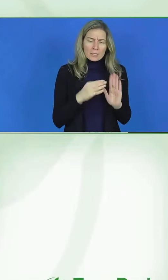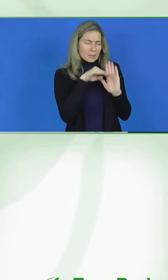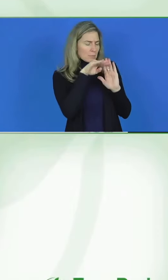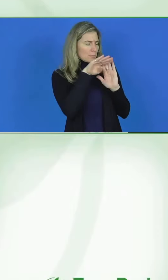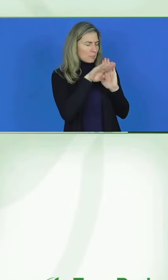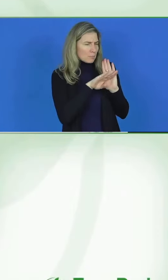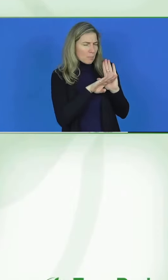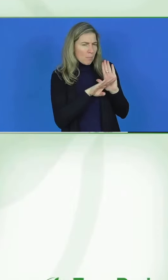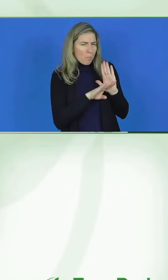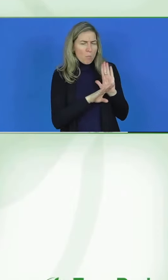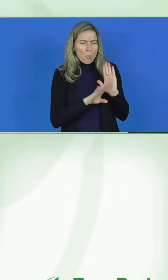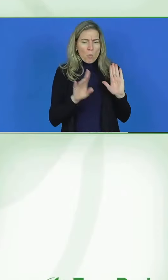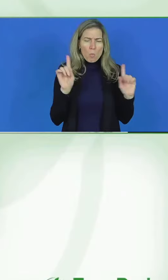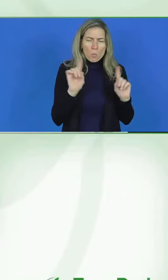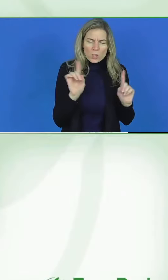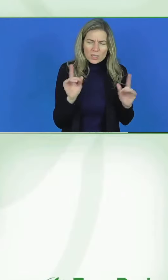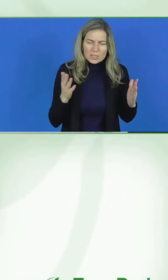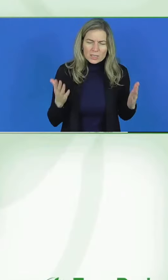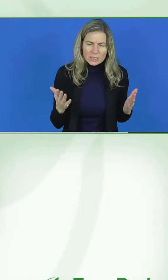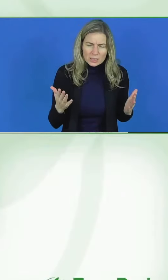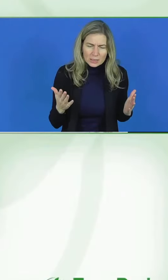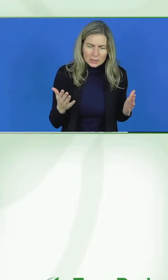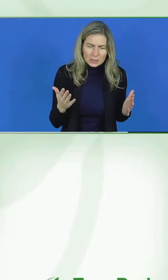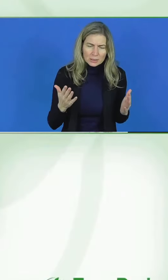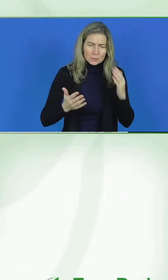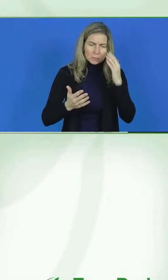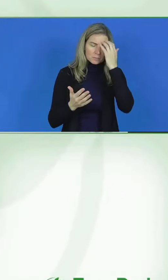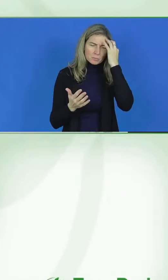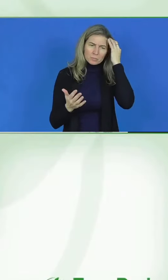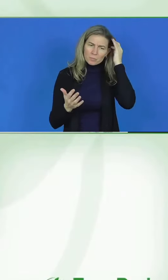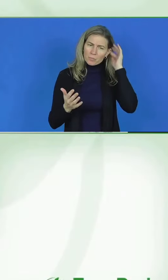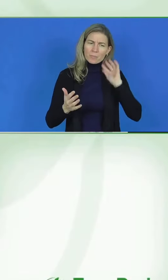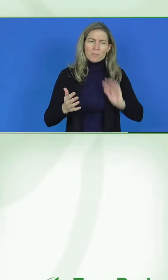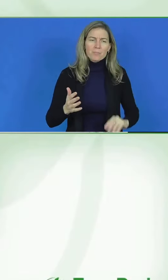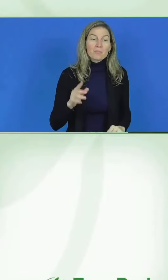I just want to be the first person to bring the word love into this conversation.